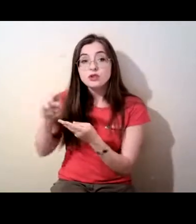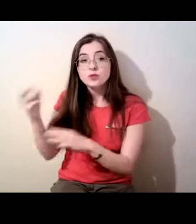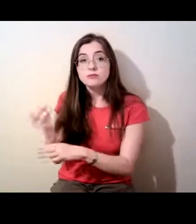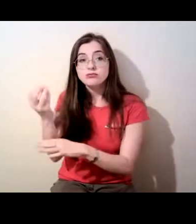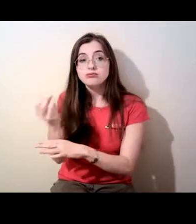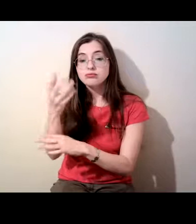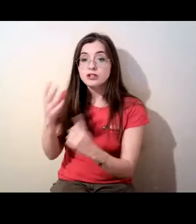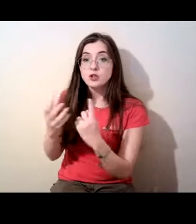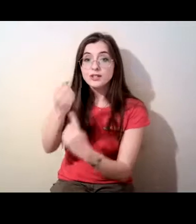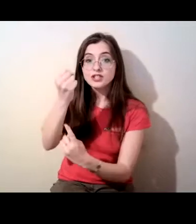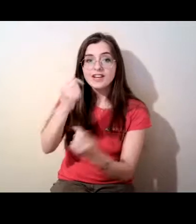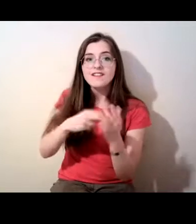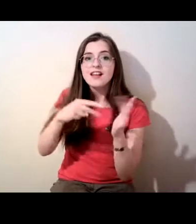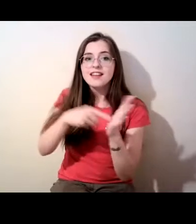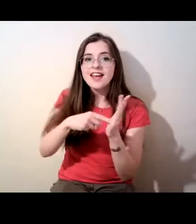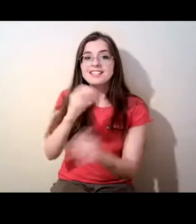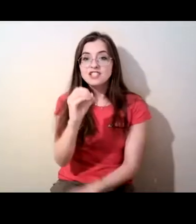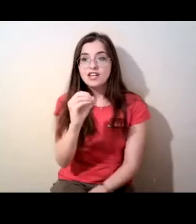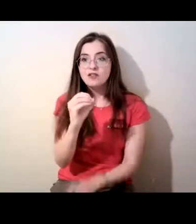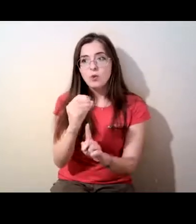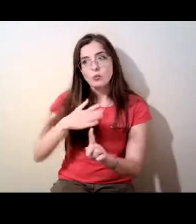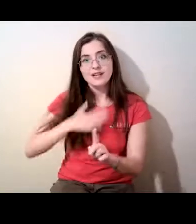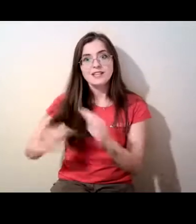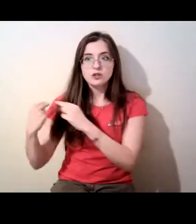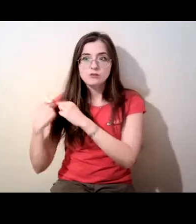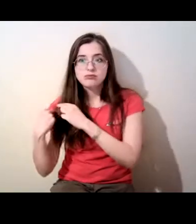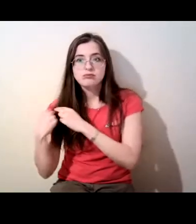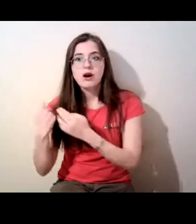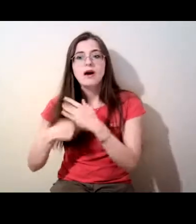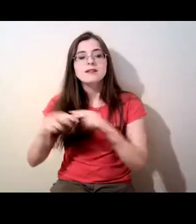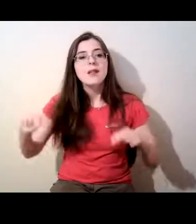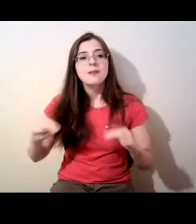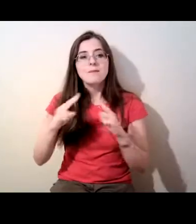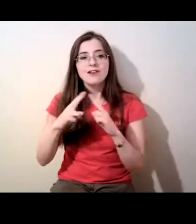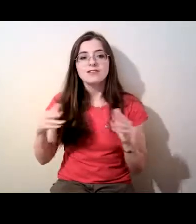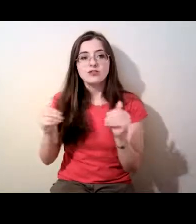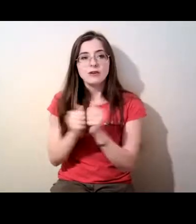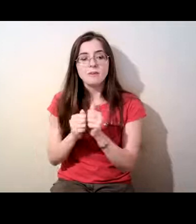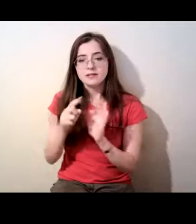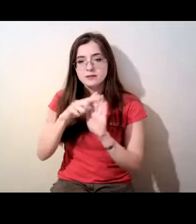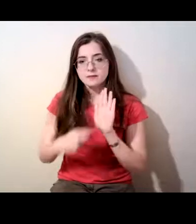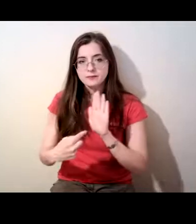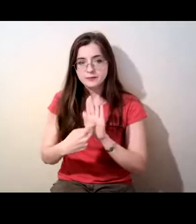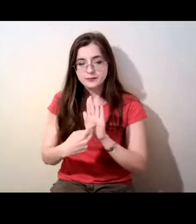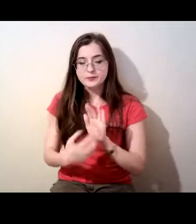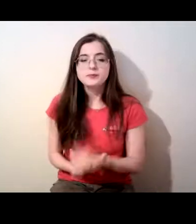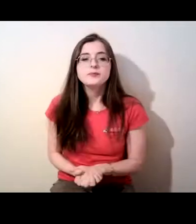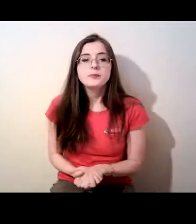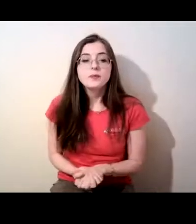necessary for meeting the responsibilities under the paris agreement within this work i support